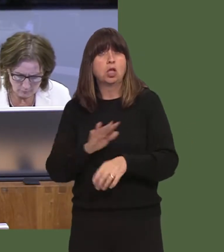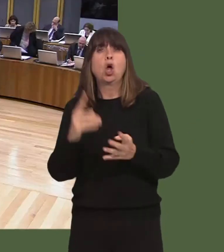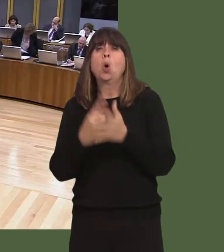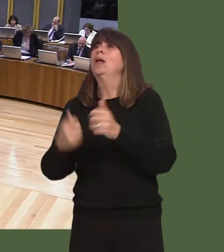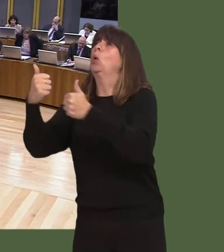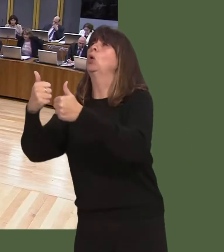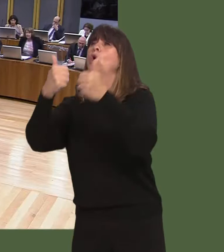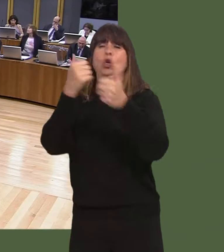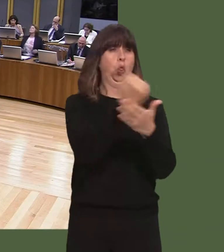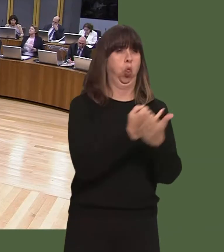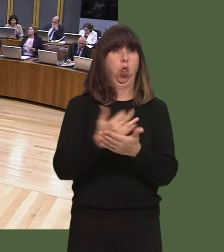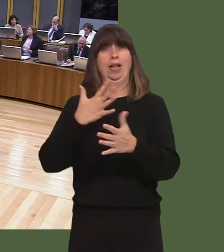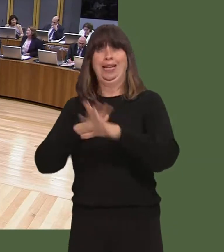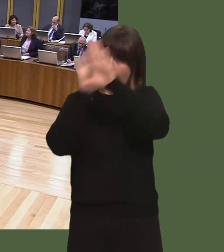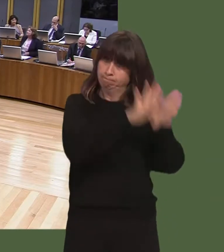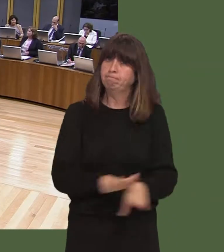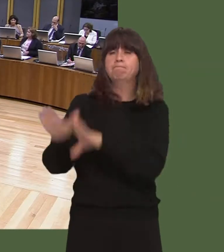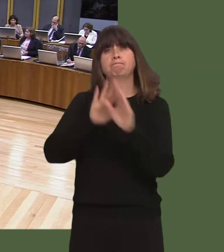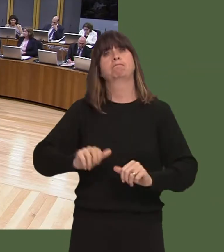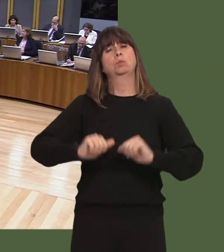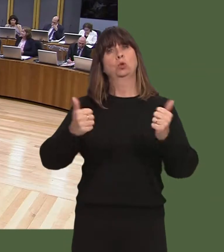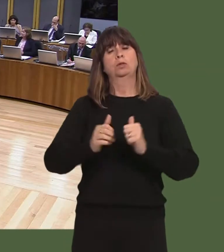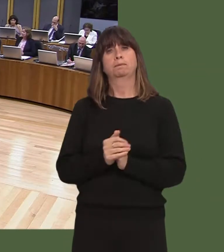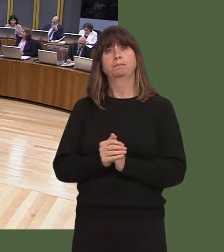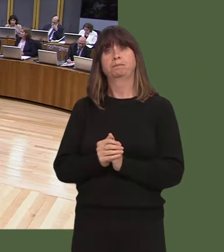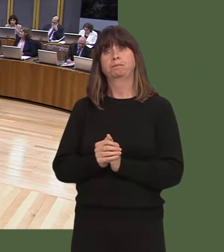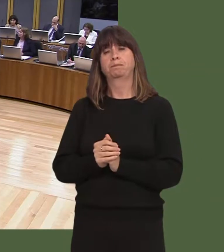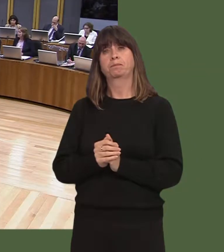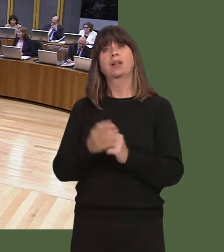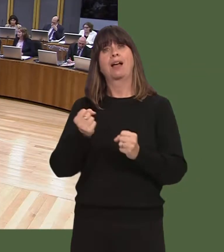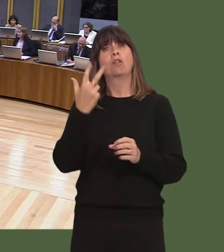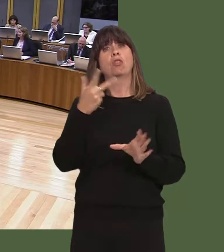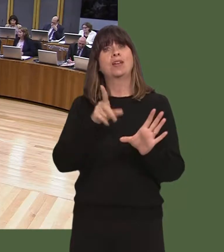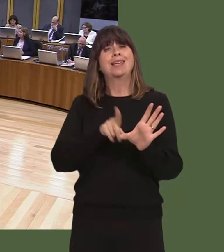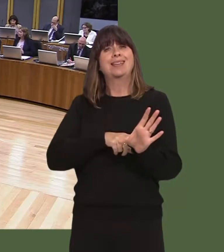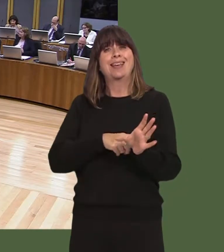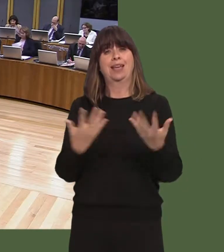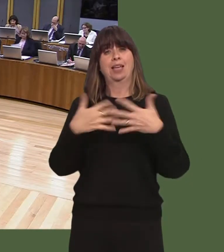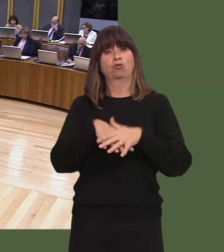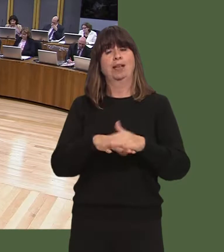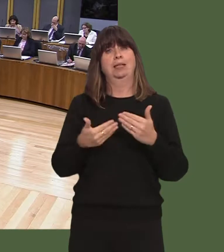Carwyn Jones AM: Well, that can be done through the development of the boards' three-year integrated medium-term plans.